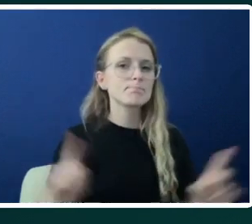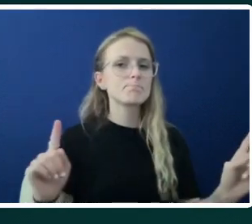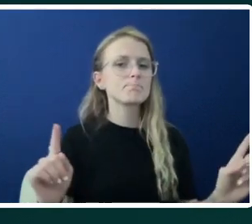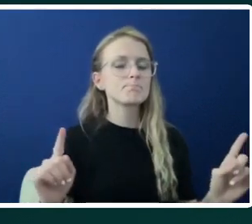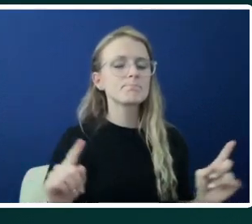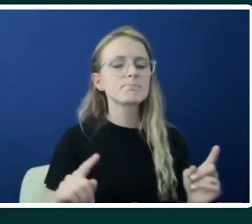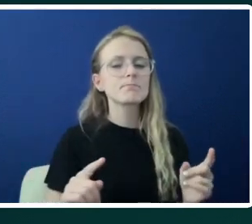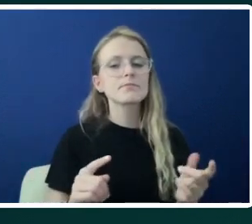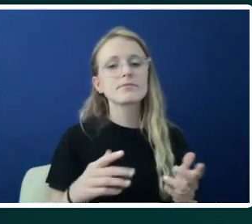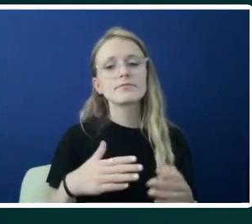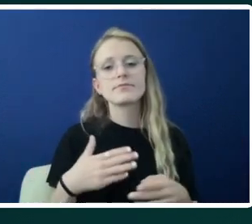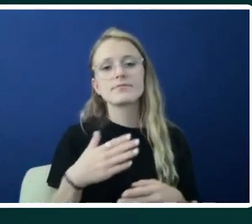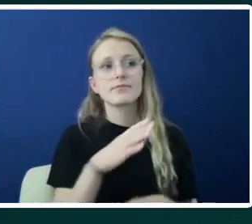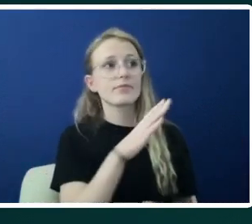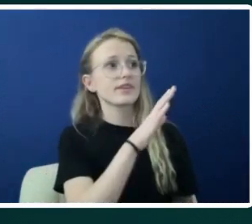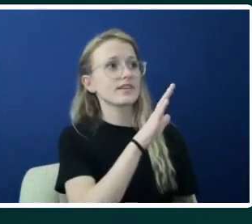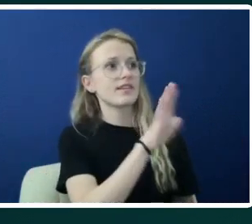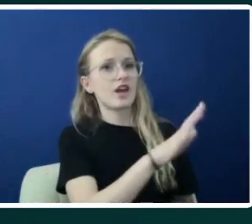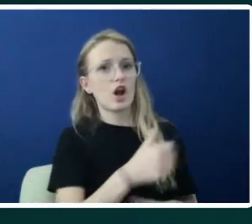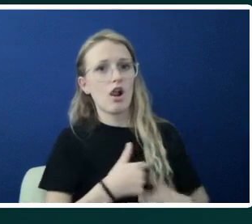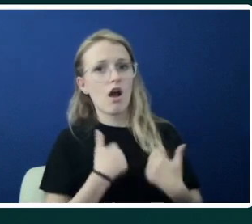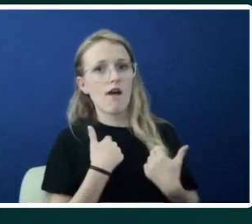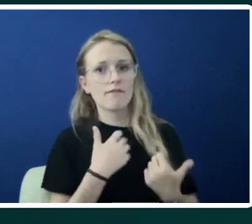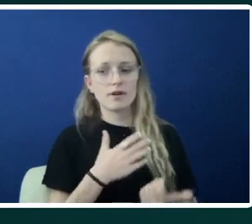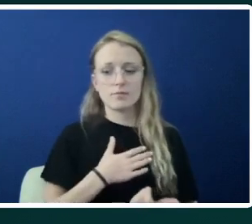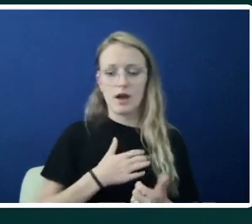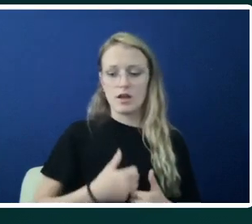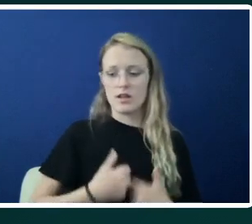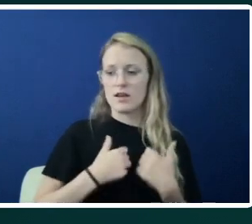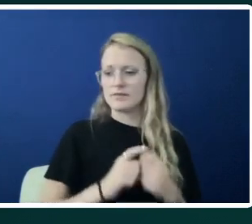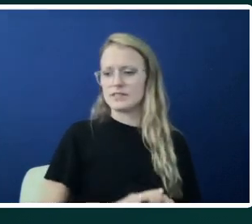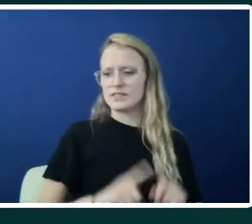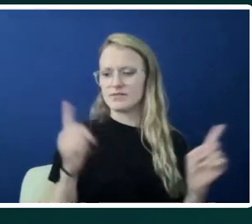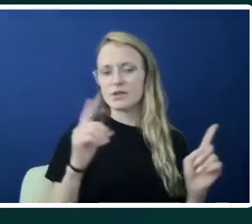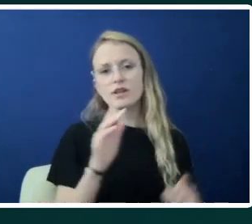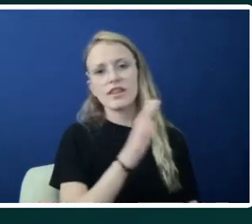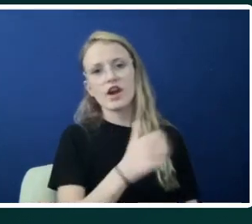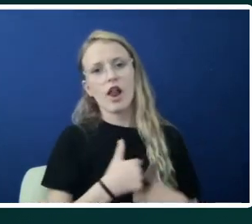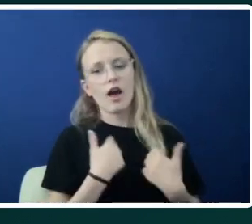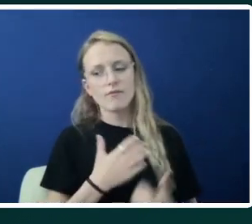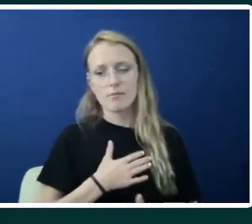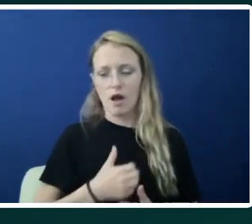right, their lives or -- and their group members' life, the introduction that they were looking at.